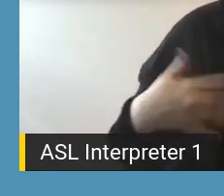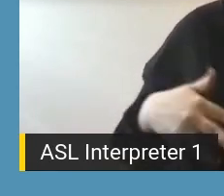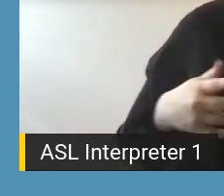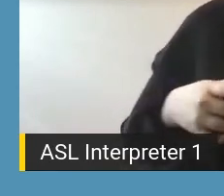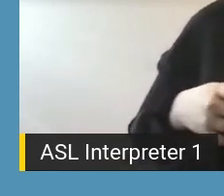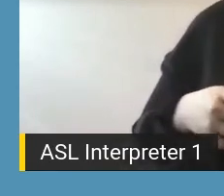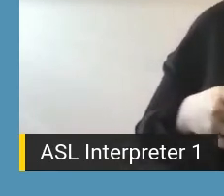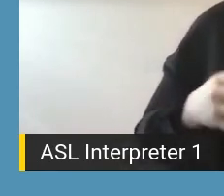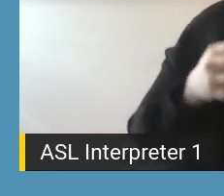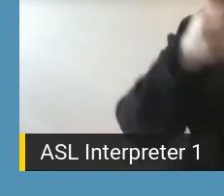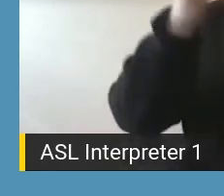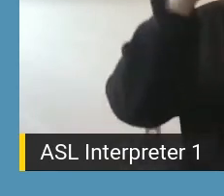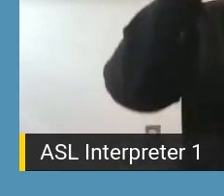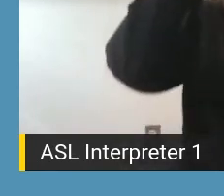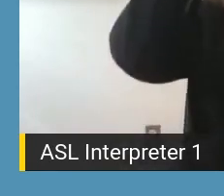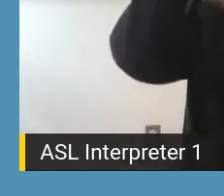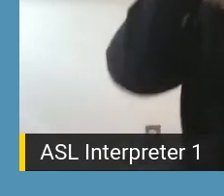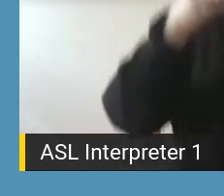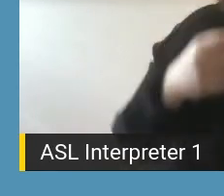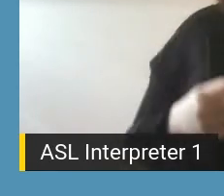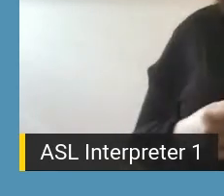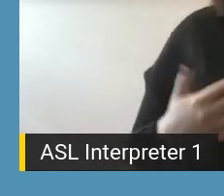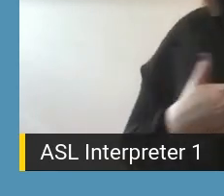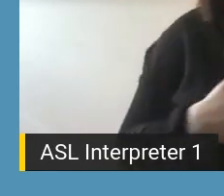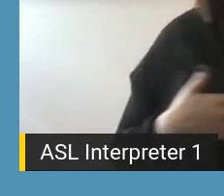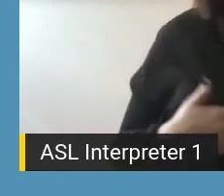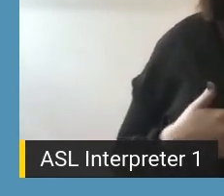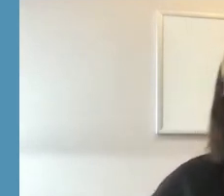If you all enjoyed this program then please do us a favor and share it with your networks.